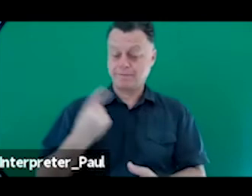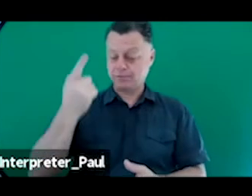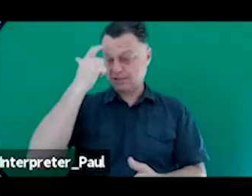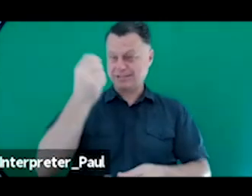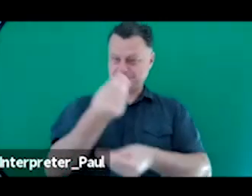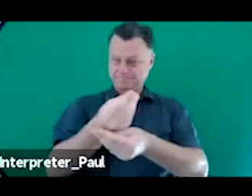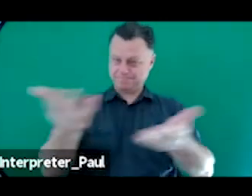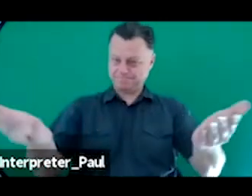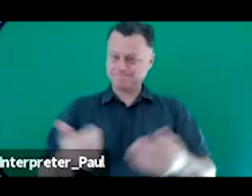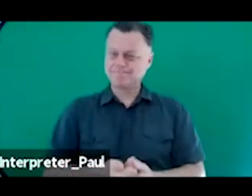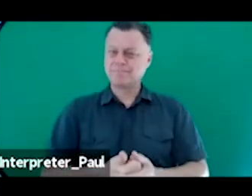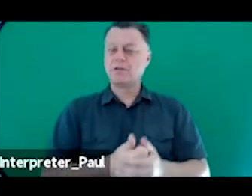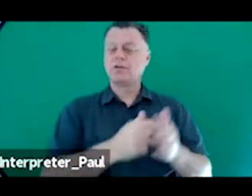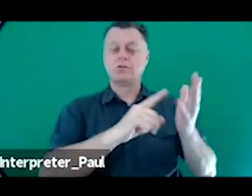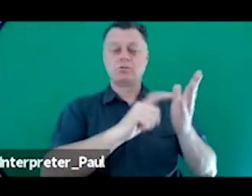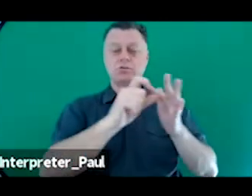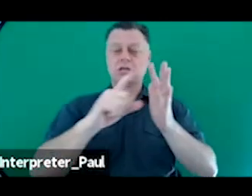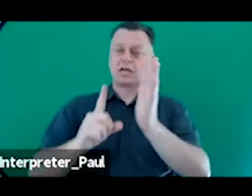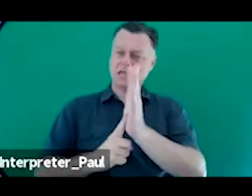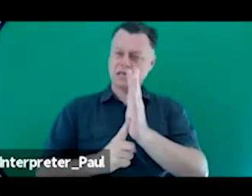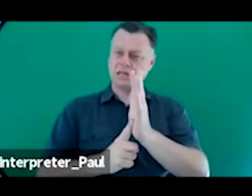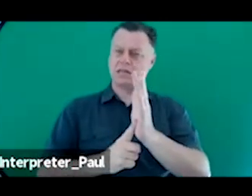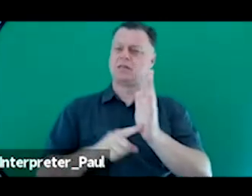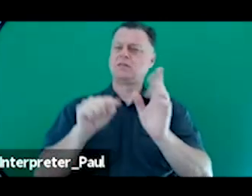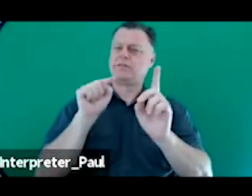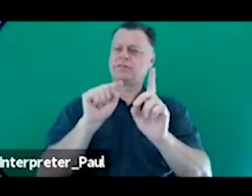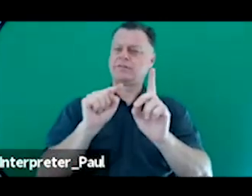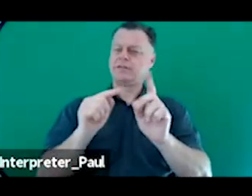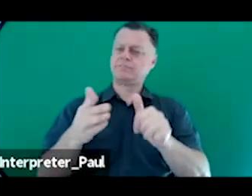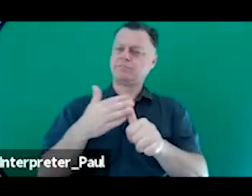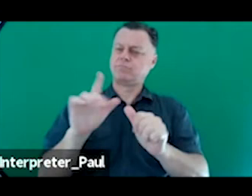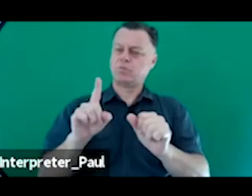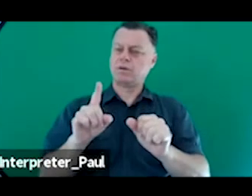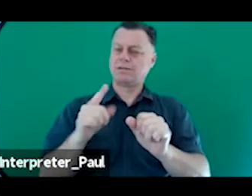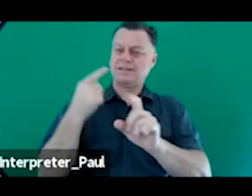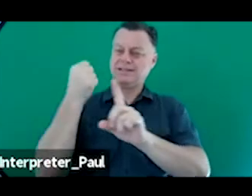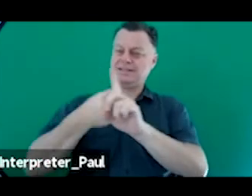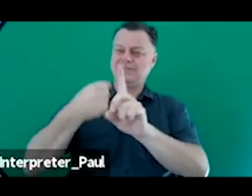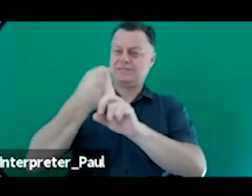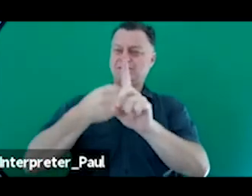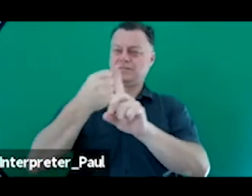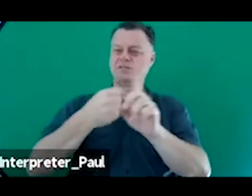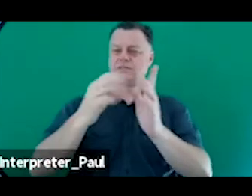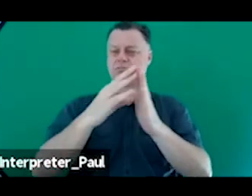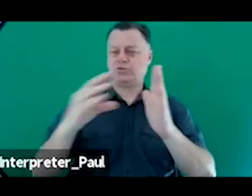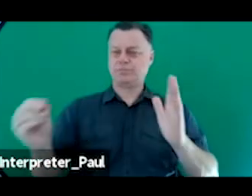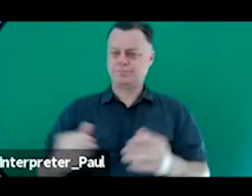Universal design for learning is primarily an advocacy model. And on the screen